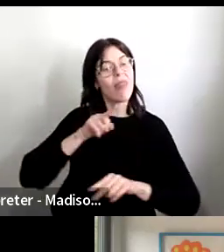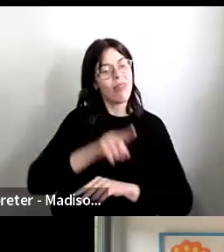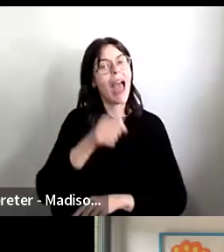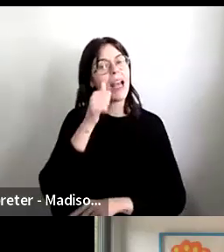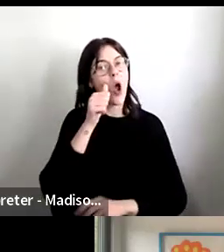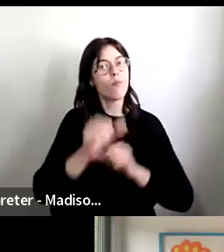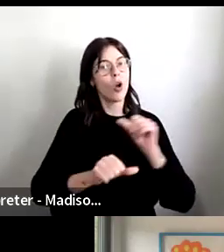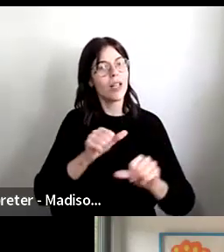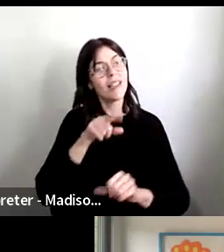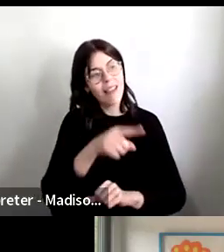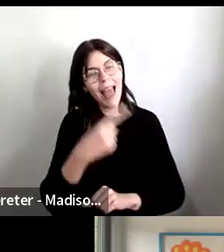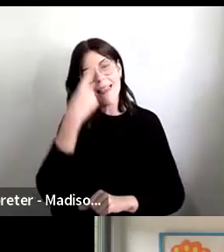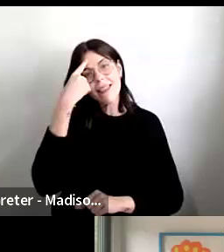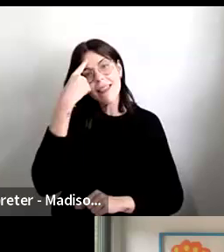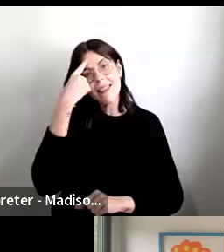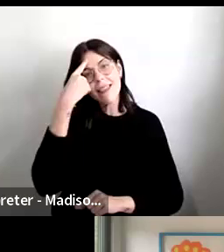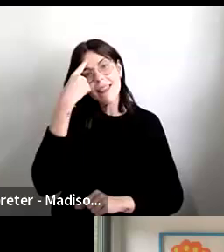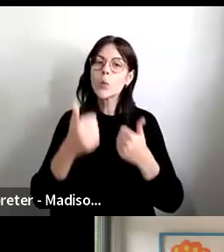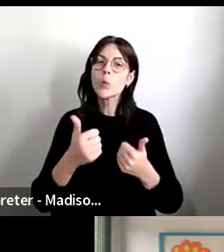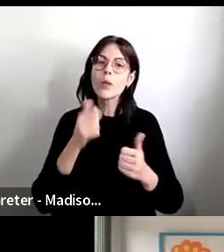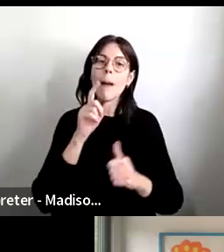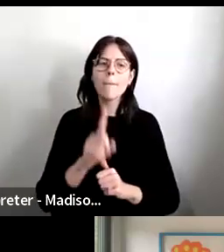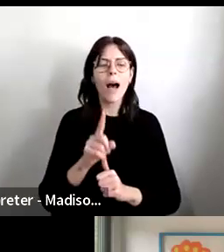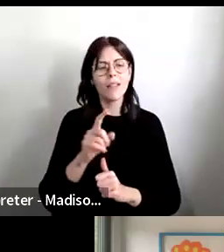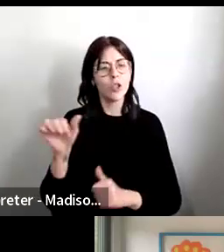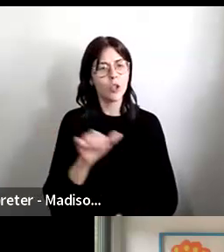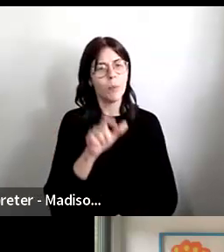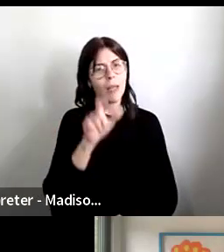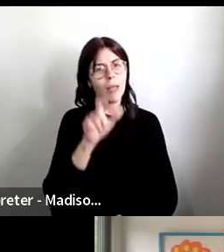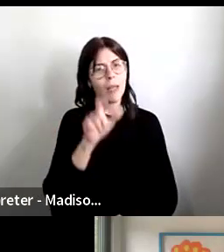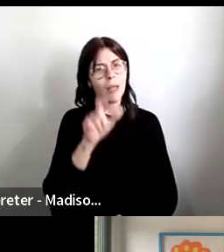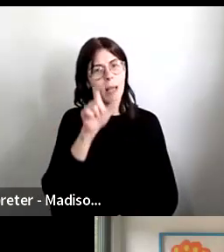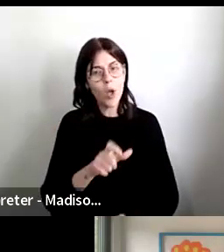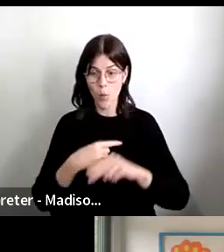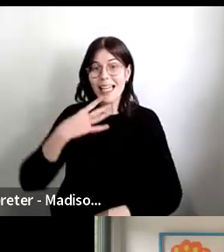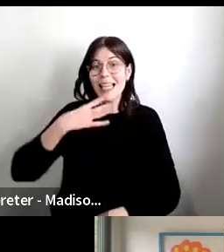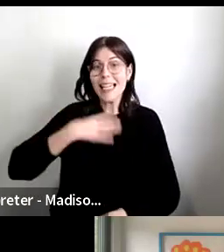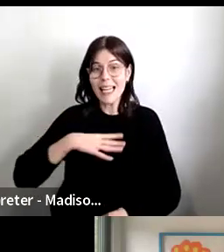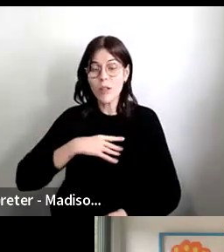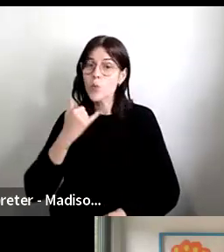you would be good for it. But it's someone who, if we needed to pick up the phone and go, could they